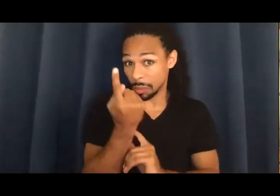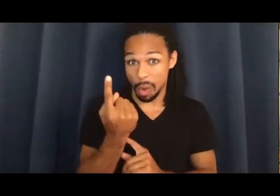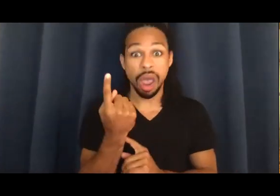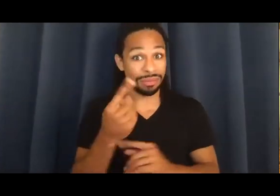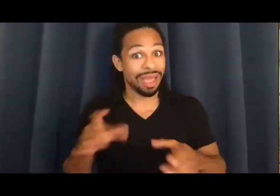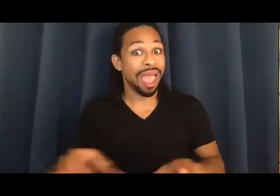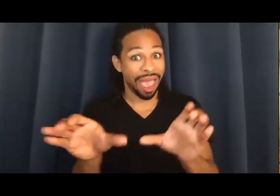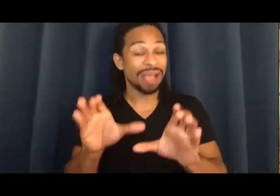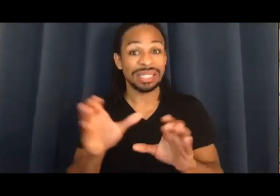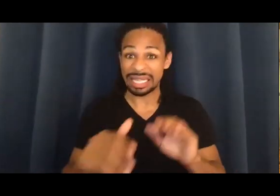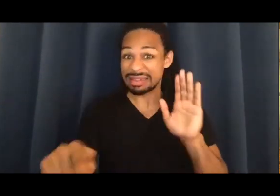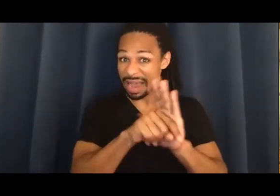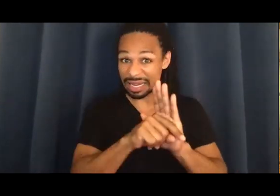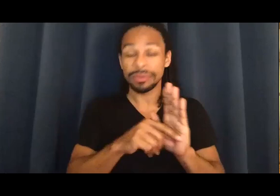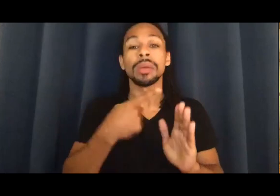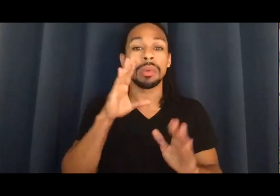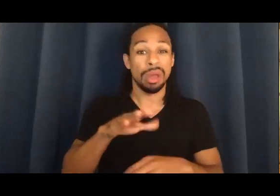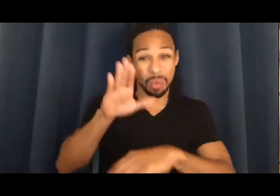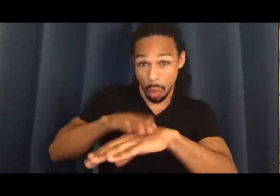or removed depending on the severity of the action.